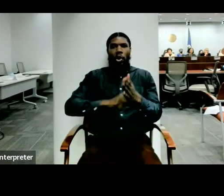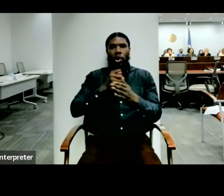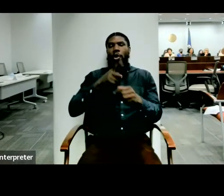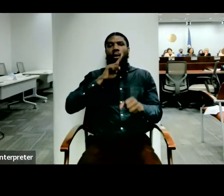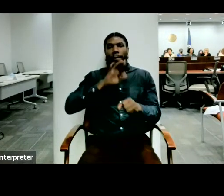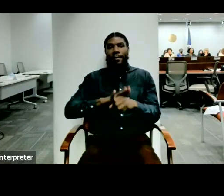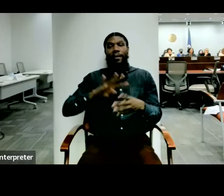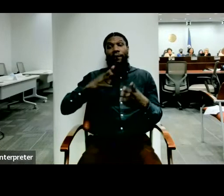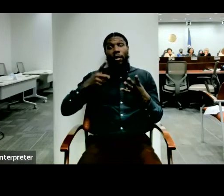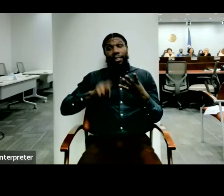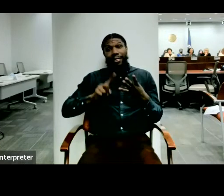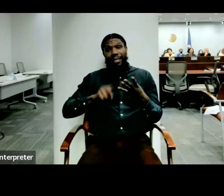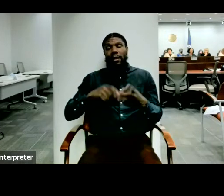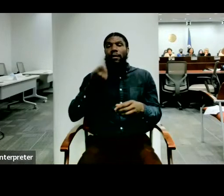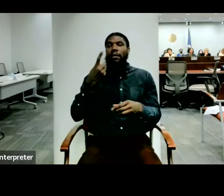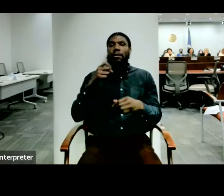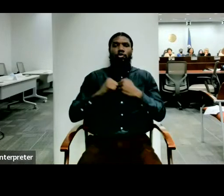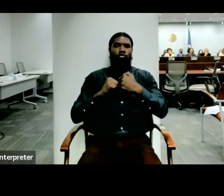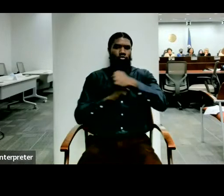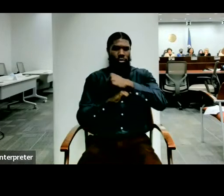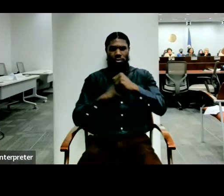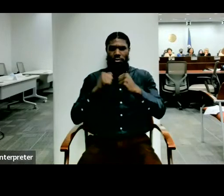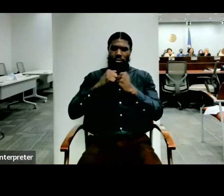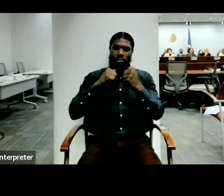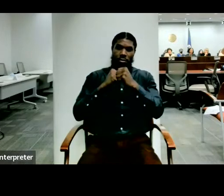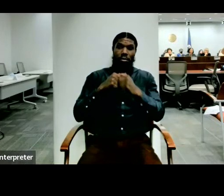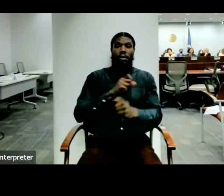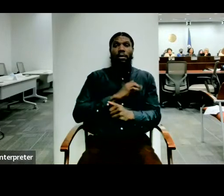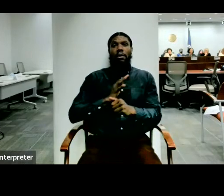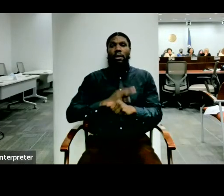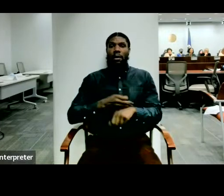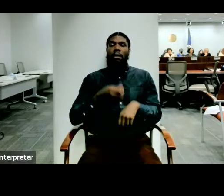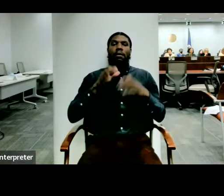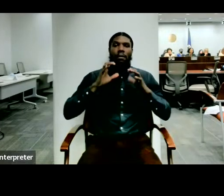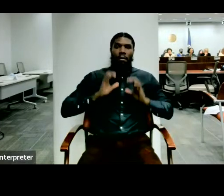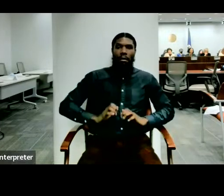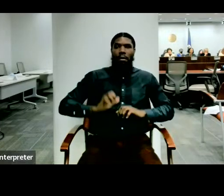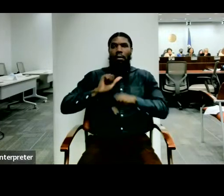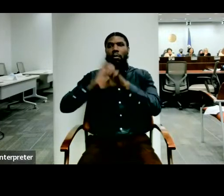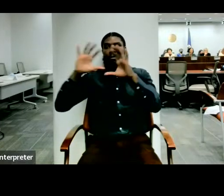Fourth, the structure of the staffing client employer relationship fosters systemic